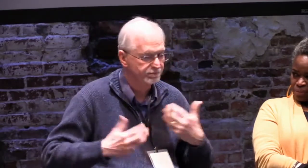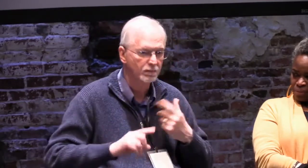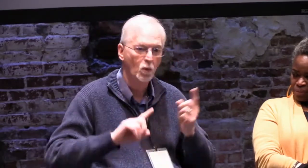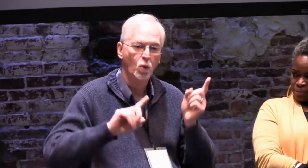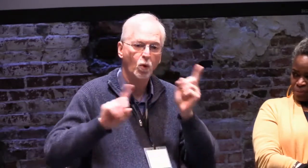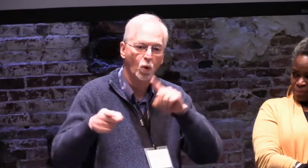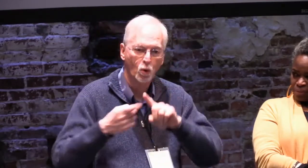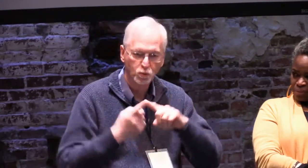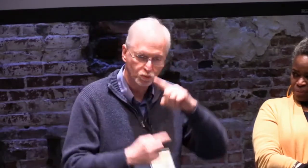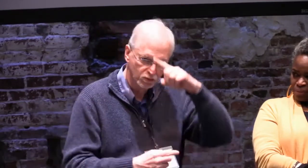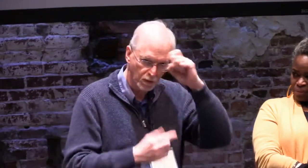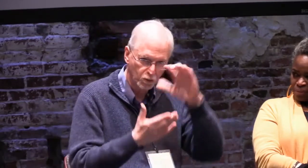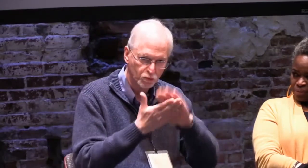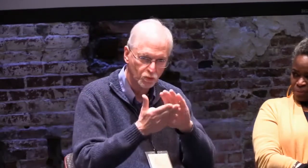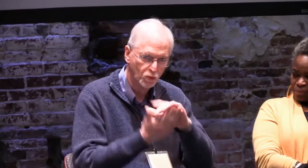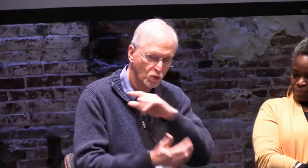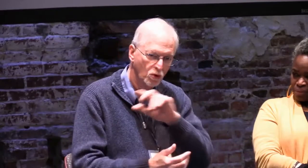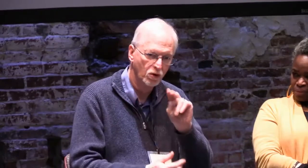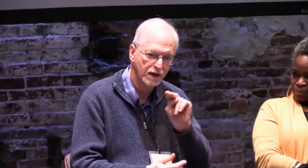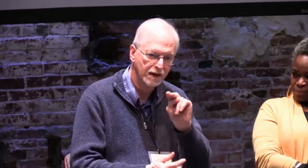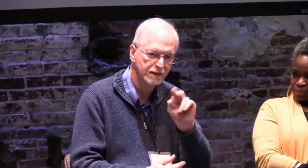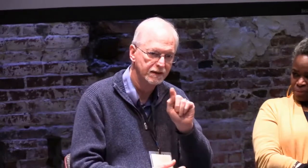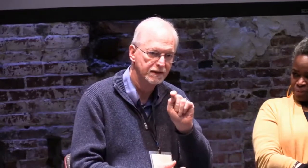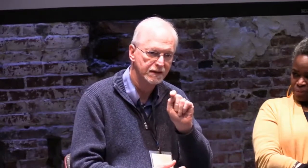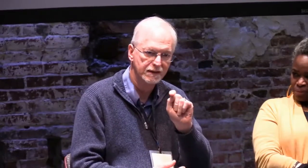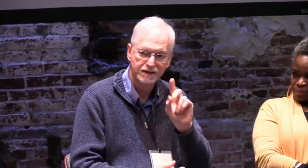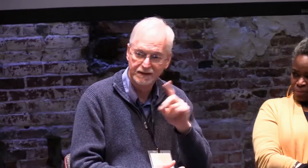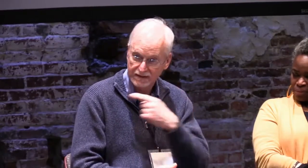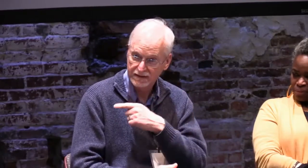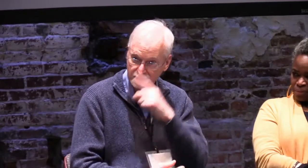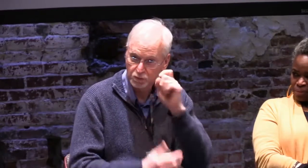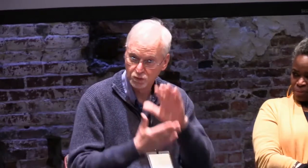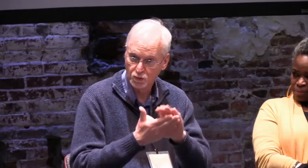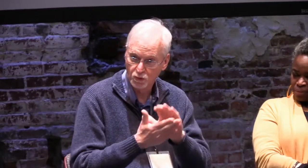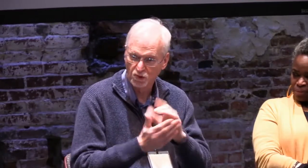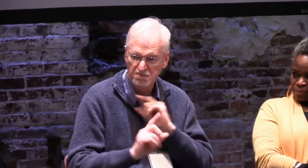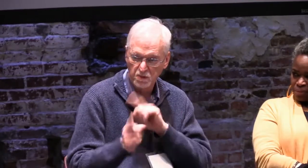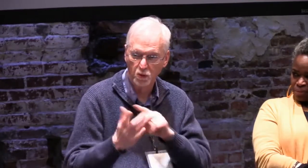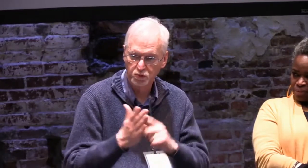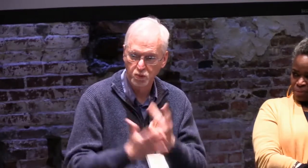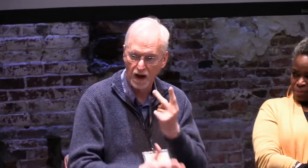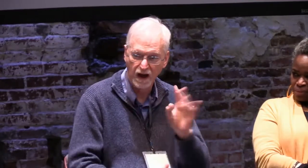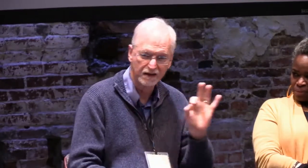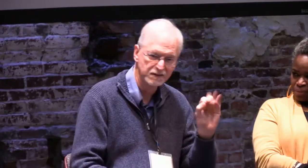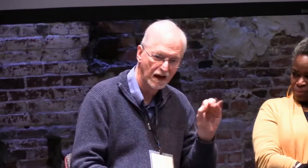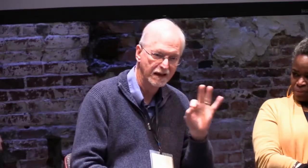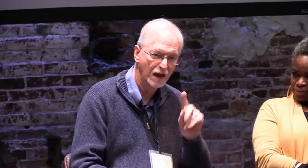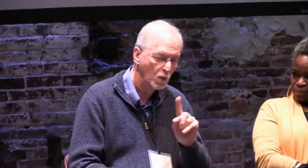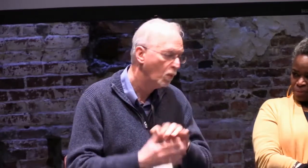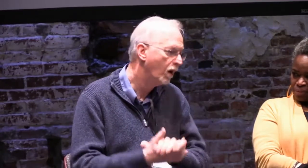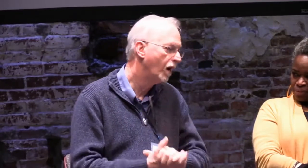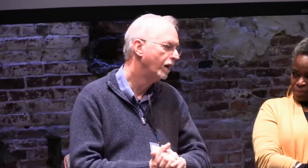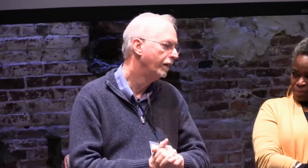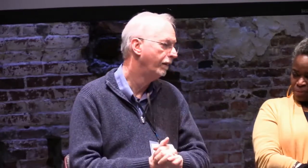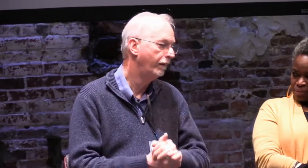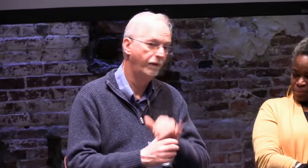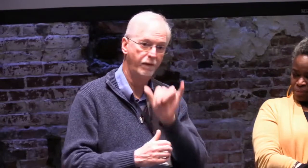But then later on in life, I went to summer school for a summer program at the National Theatre for the Deaf.